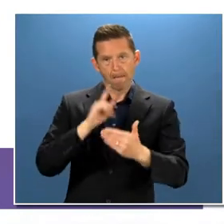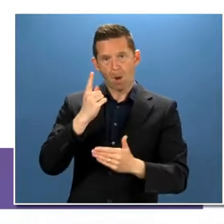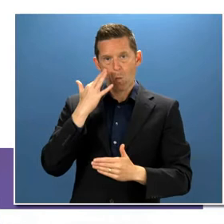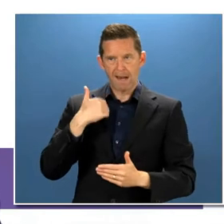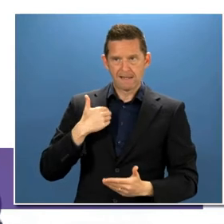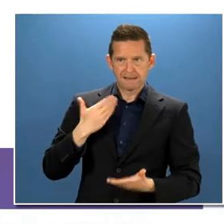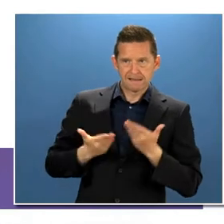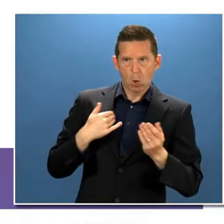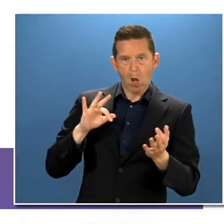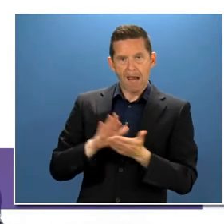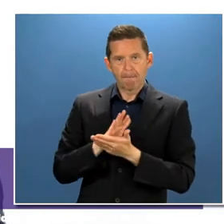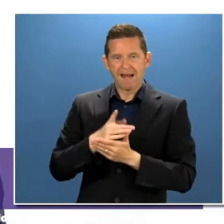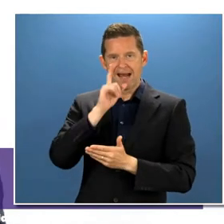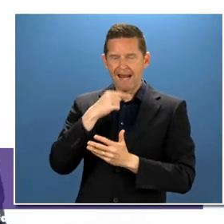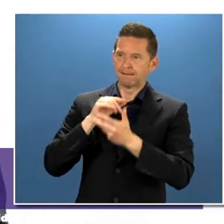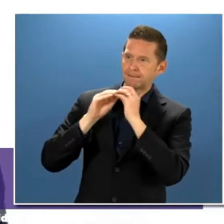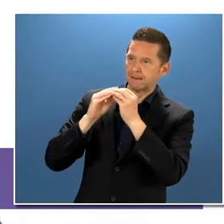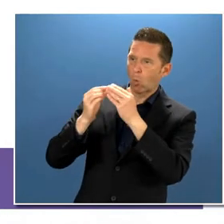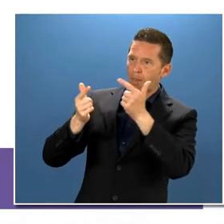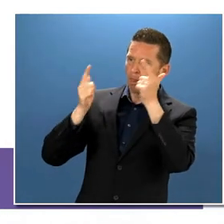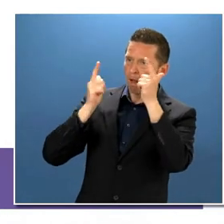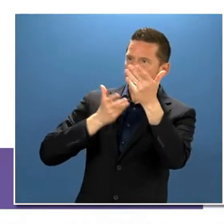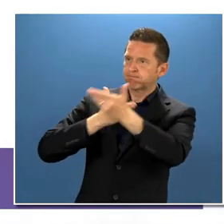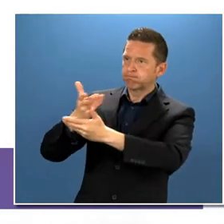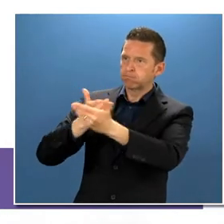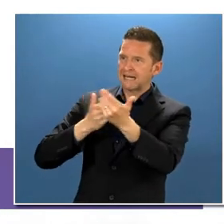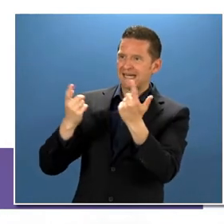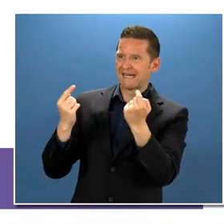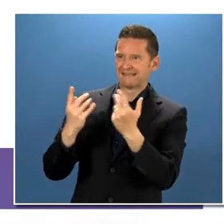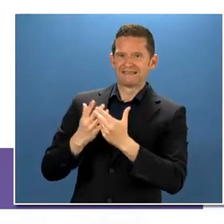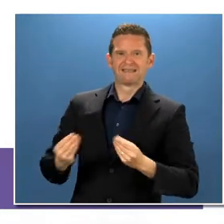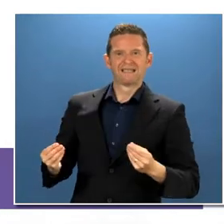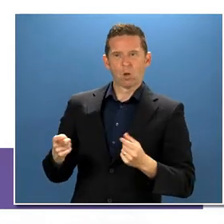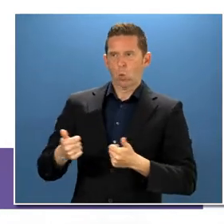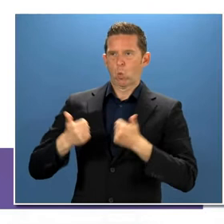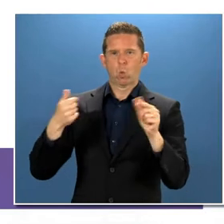be dealt with amicably and understandably, and so that we can then have good outcomes.